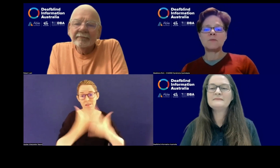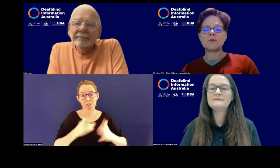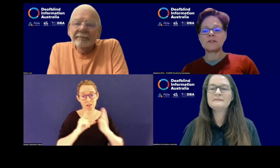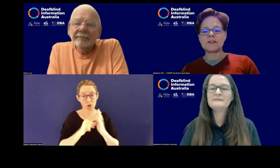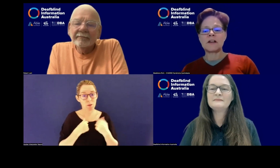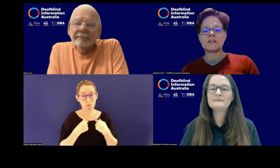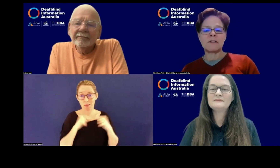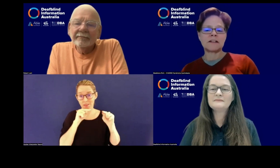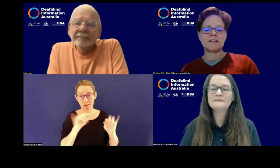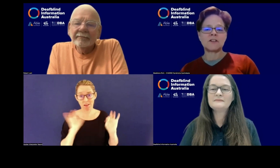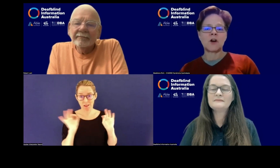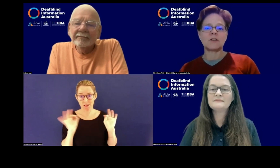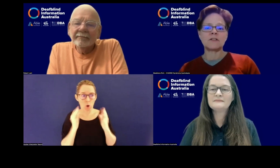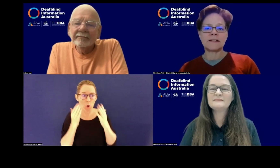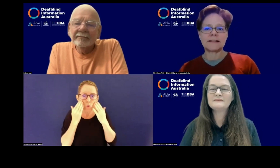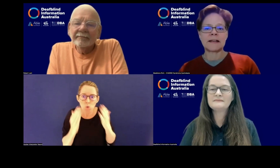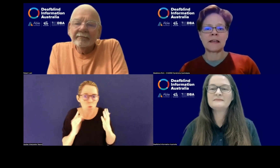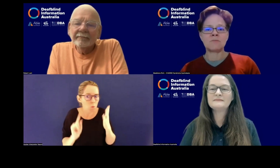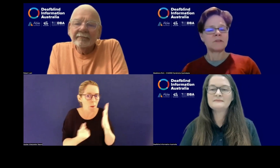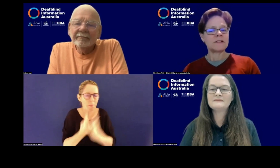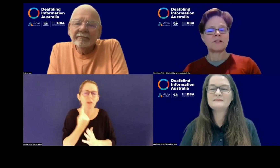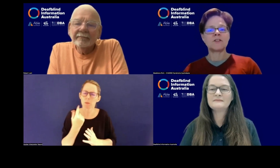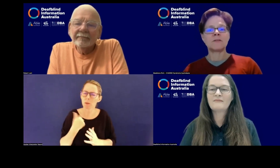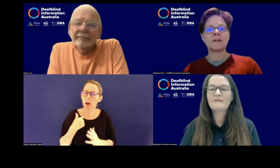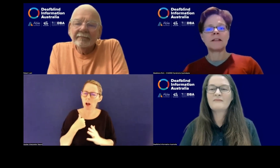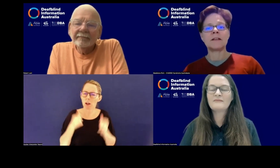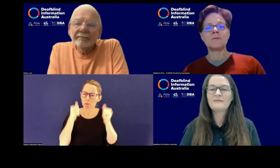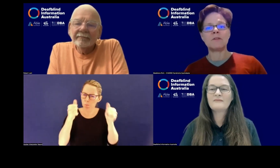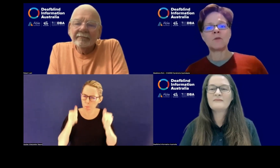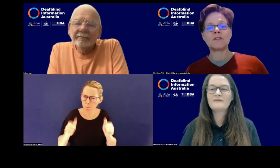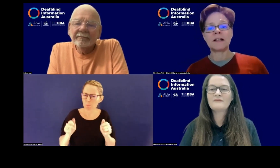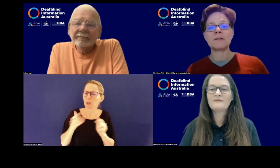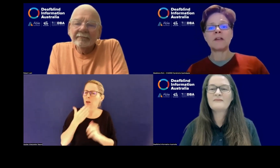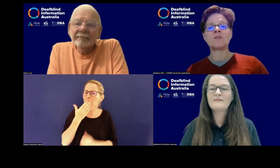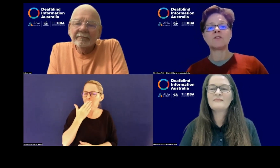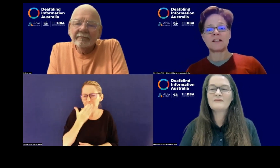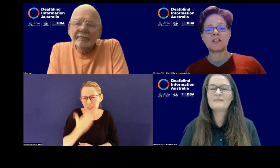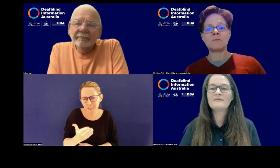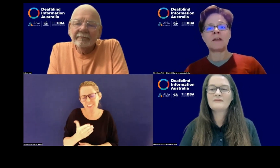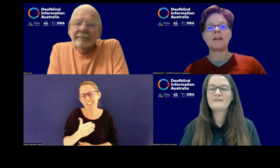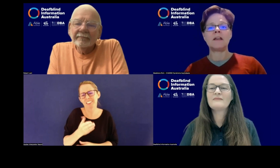I did put signs around his cot to say, 'Please don't do anything before telling me or touching me.